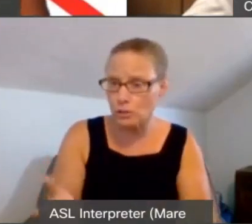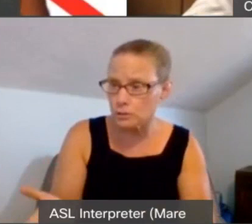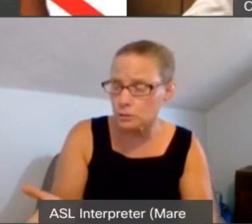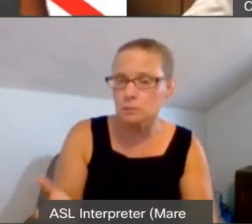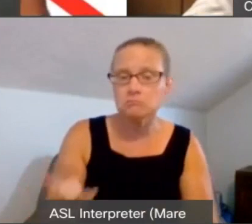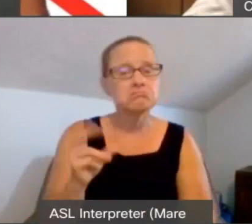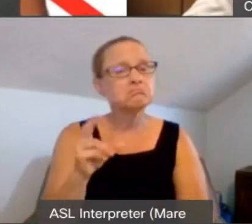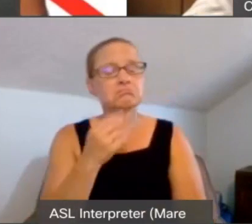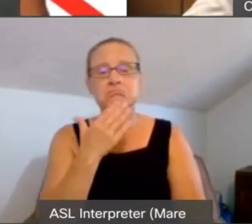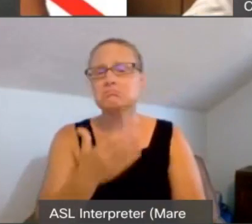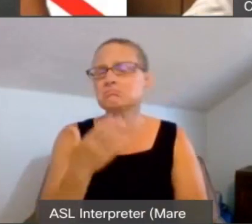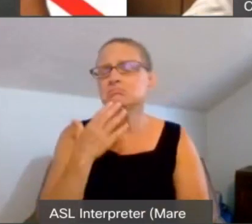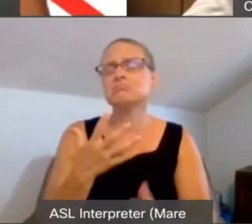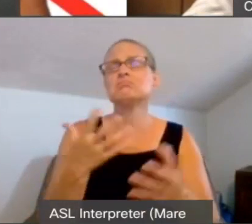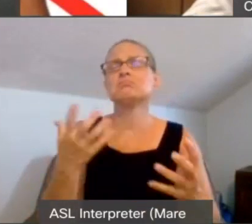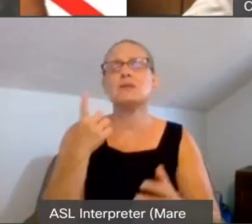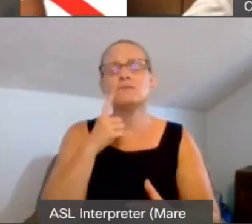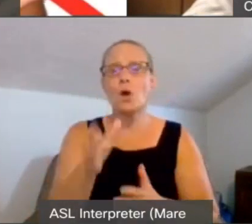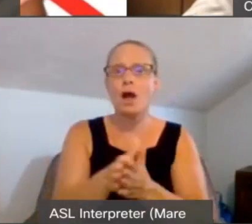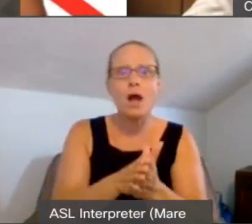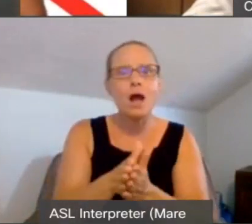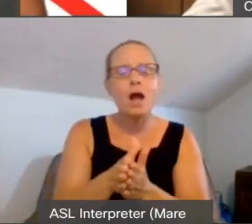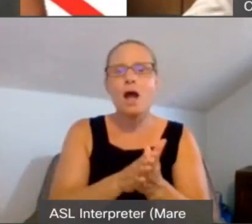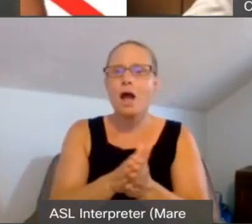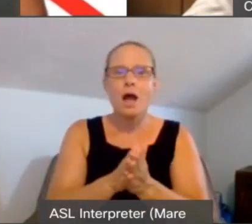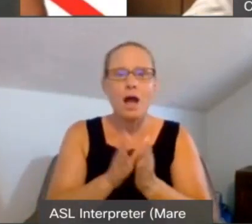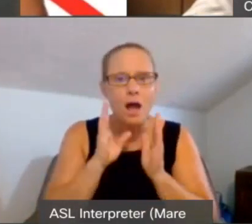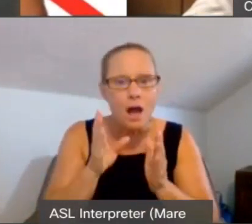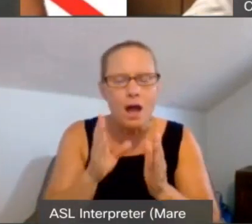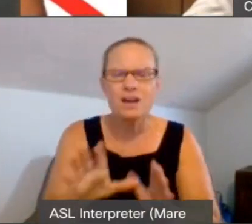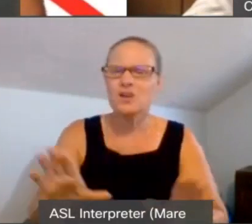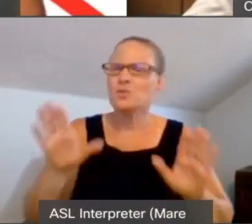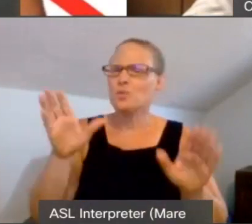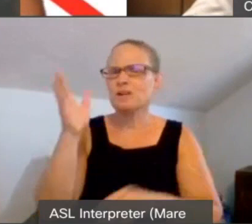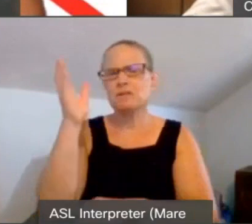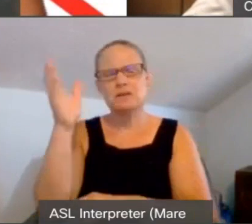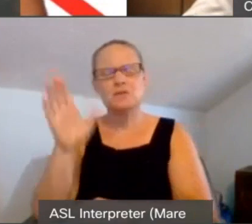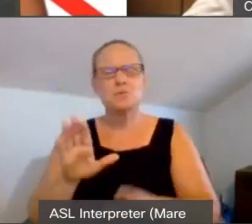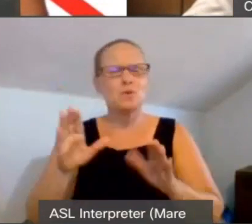[Amelia] No, just thank you all so much for your engagement today, I think we had a really wonderful presentation and discussion groups so thank you all so much.